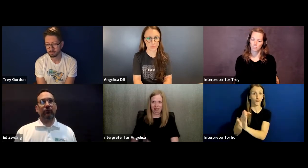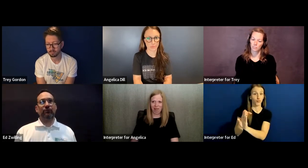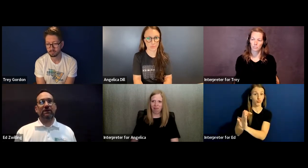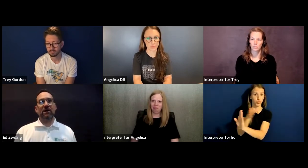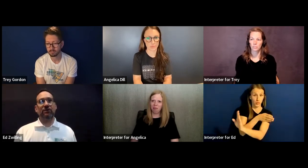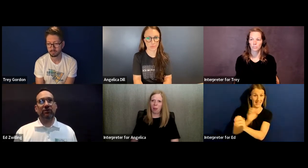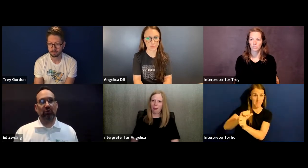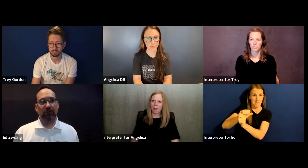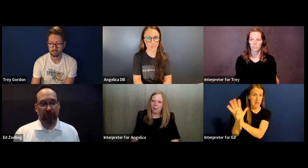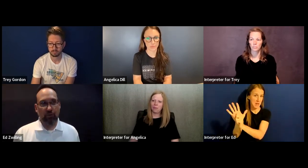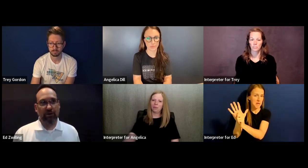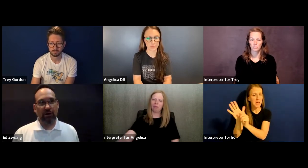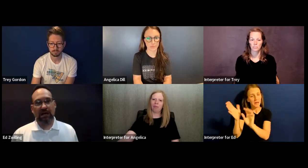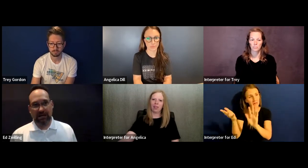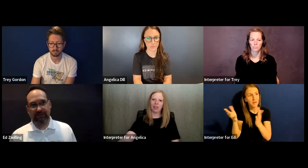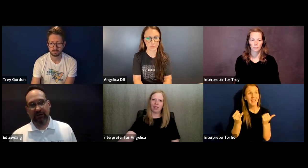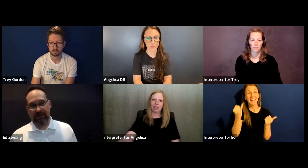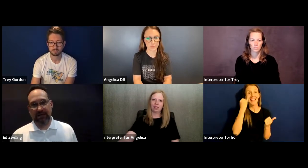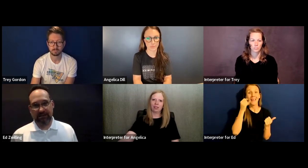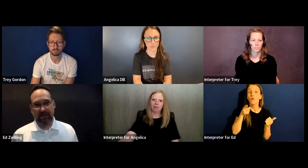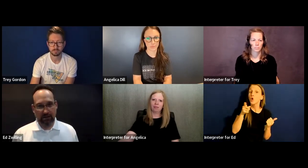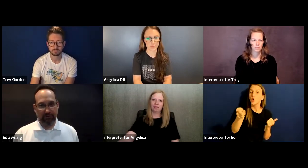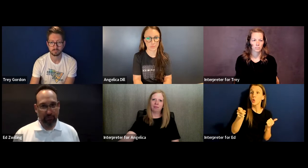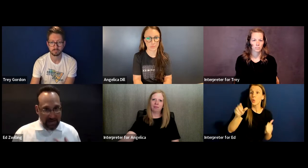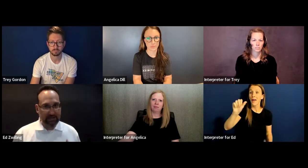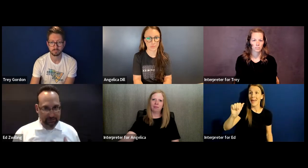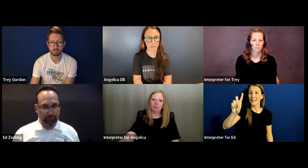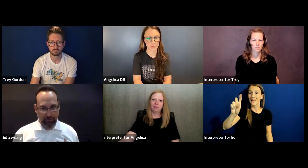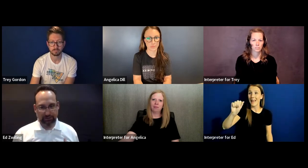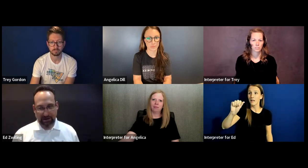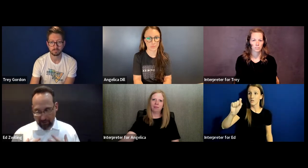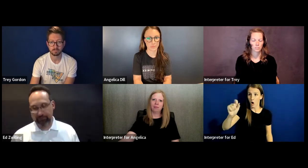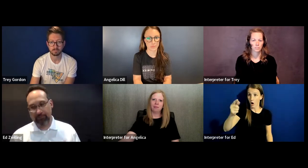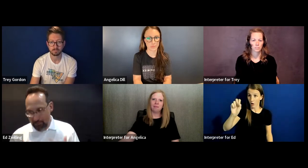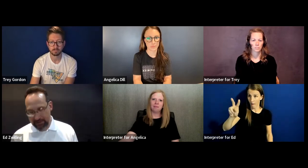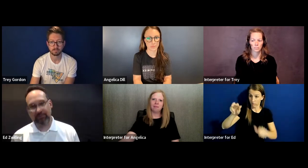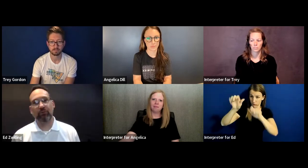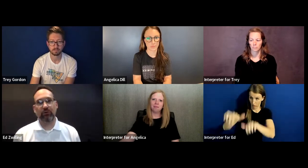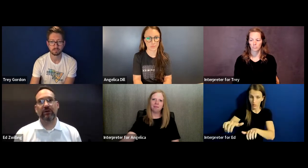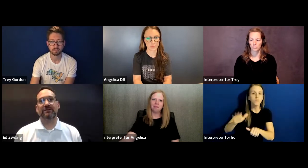would be unusual if you went online to ada.gov in my experience and i've helped many people do this